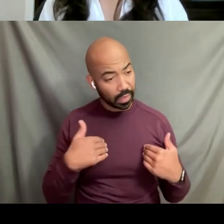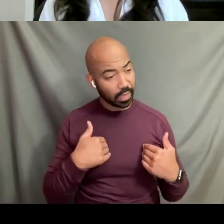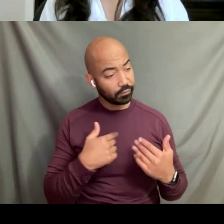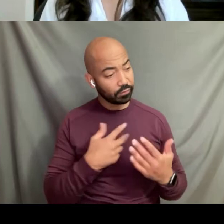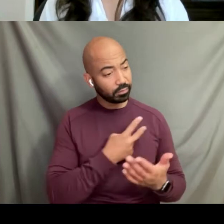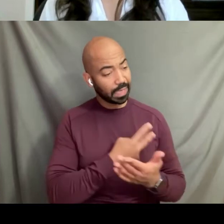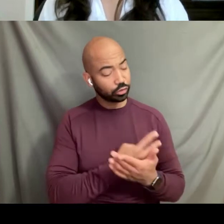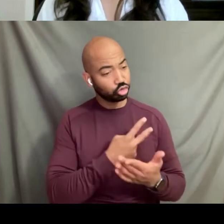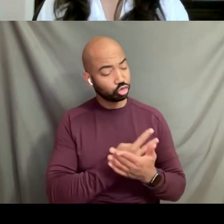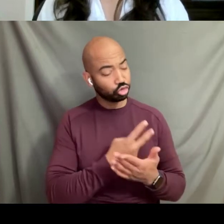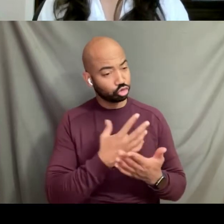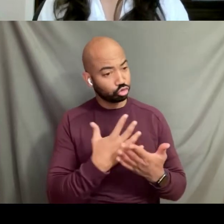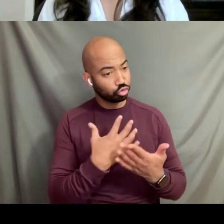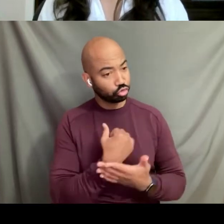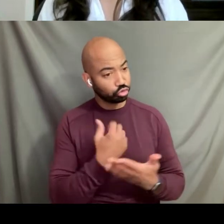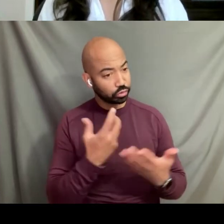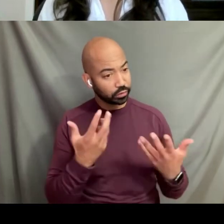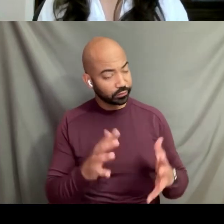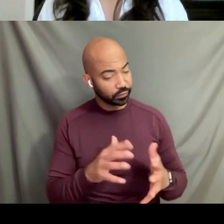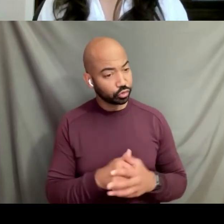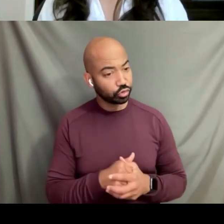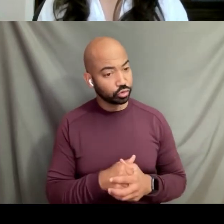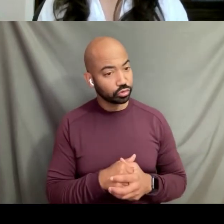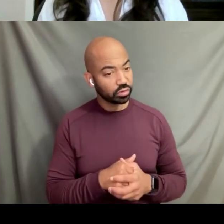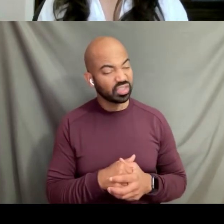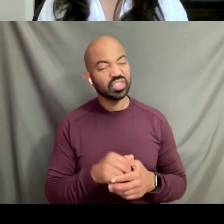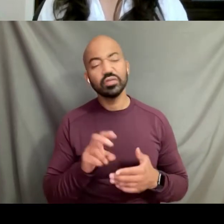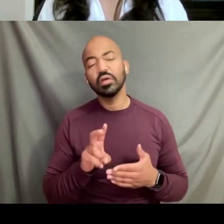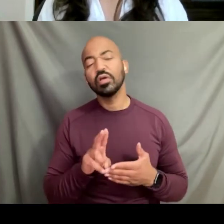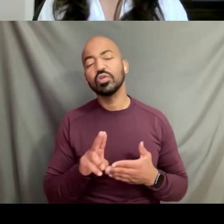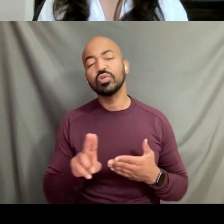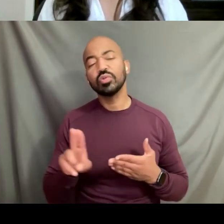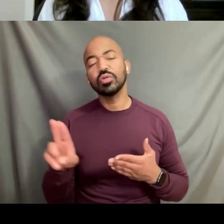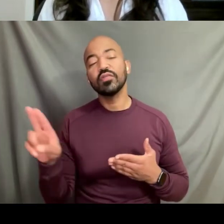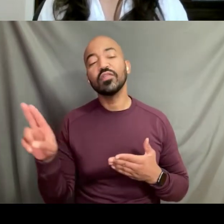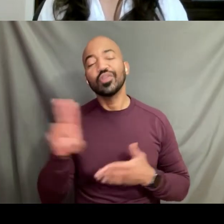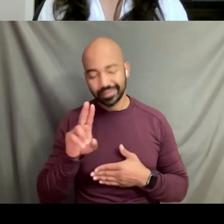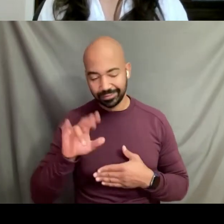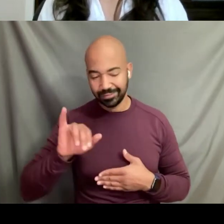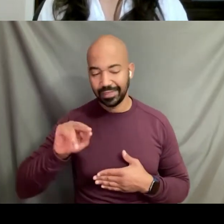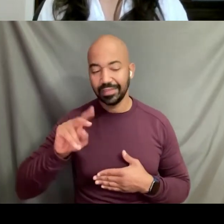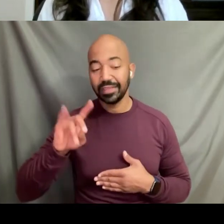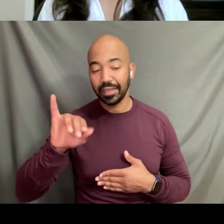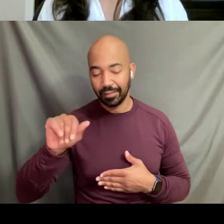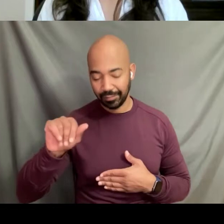because I studied in one of the universities in India, but I would truly want to know about